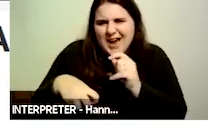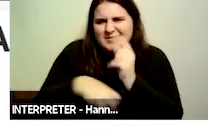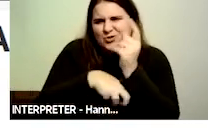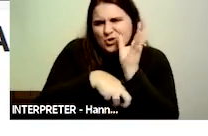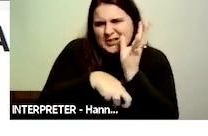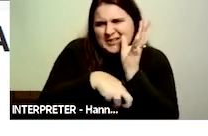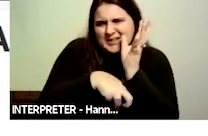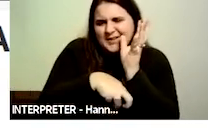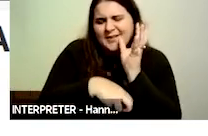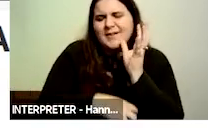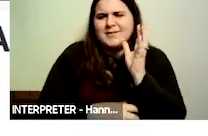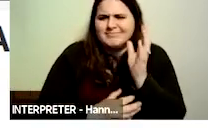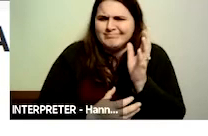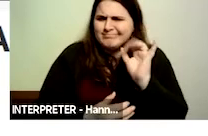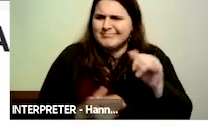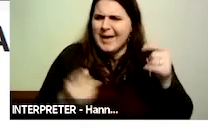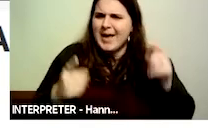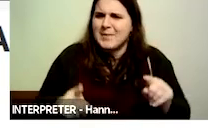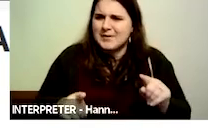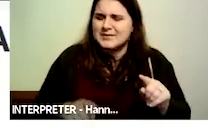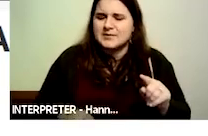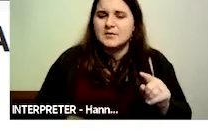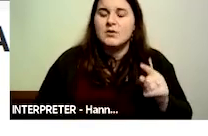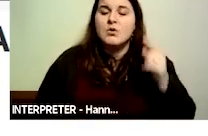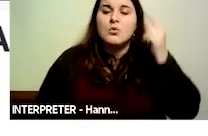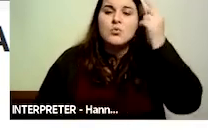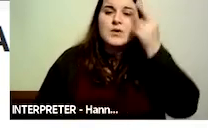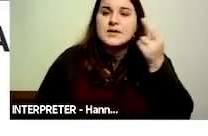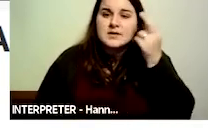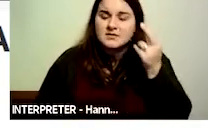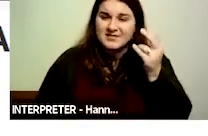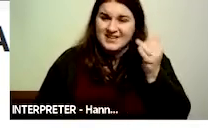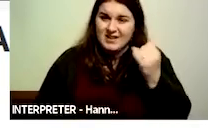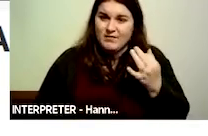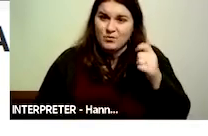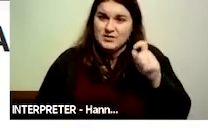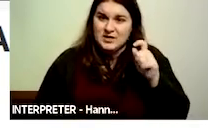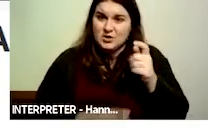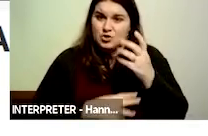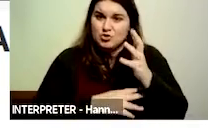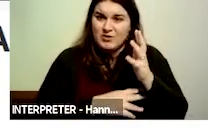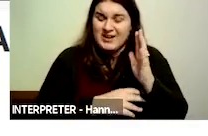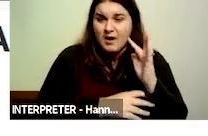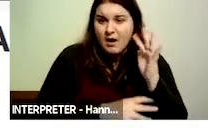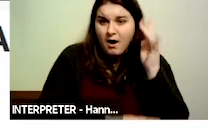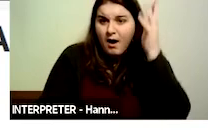Ben Woelk: But the idea is that for a treat a stand in need strong roots. Now, I took this